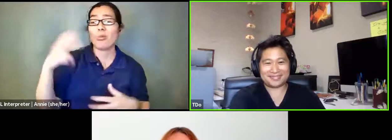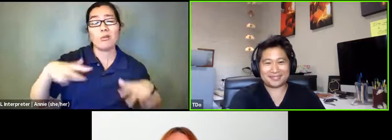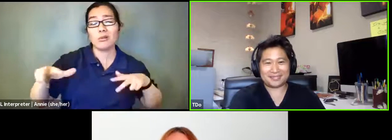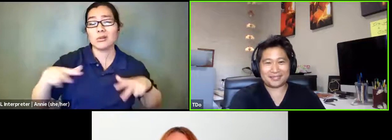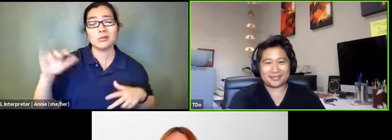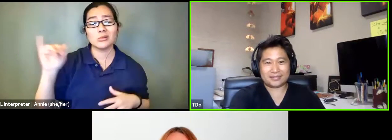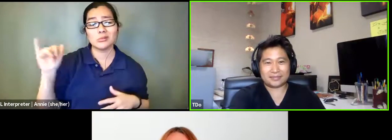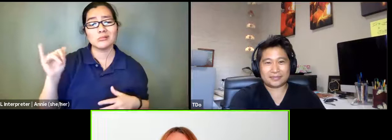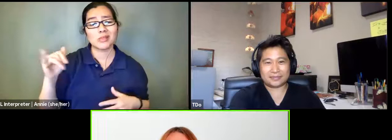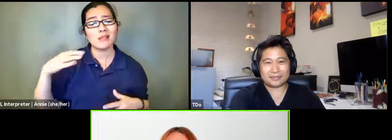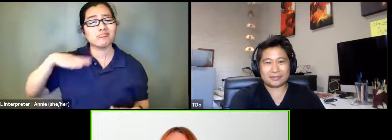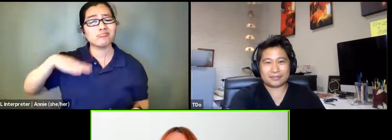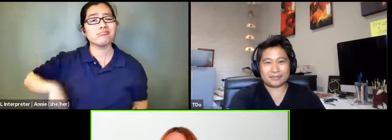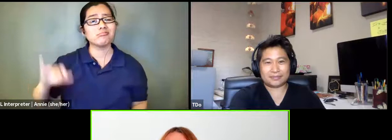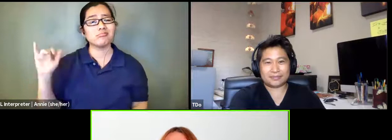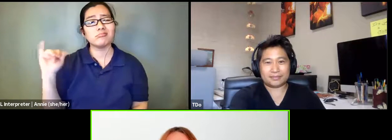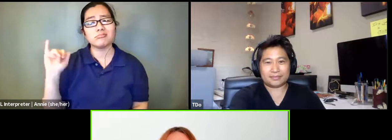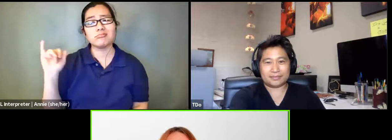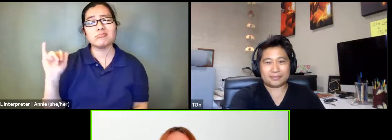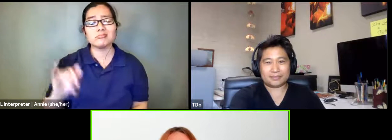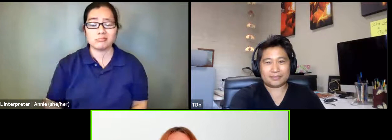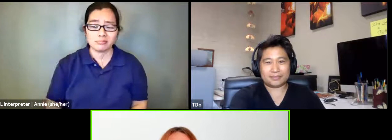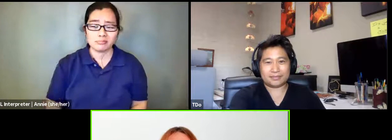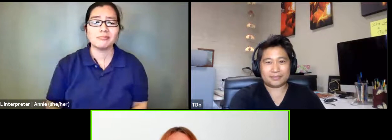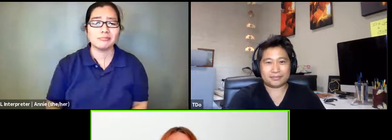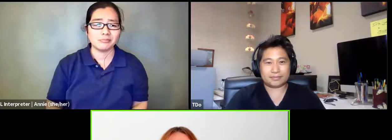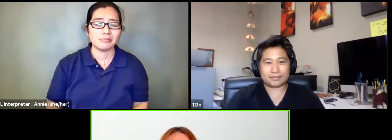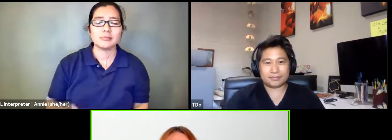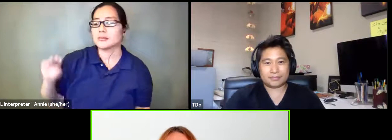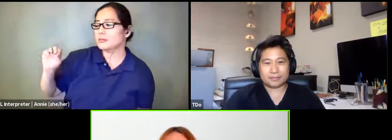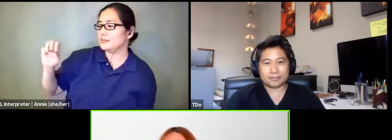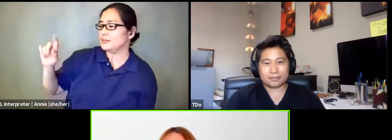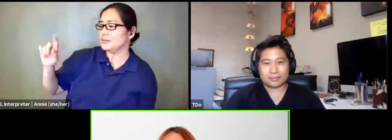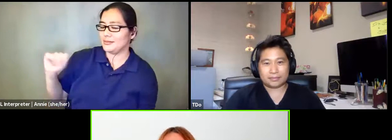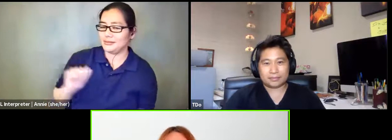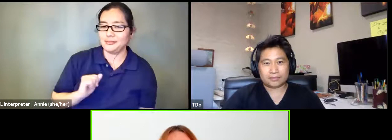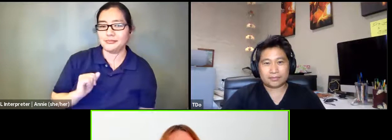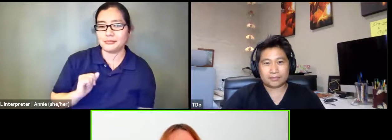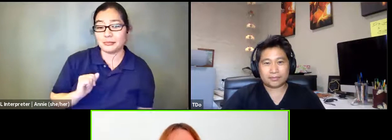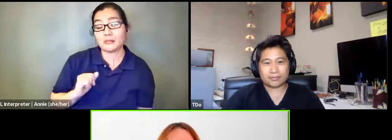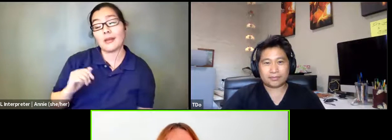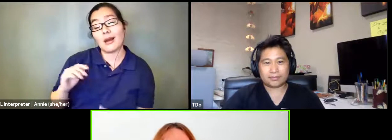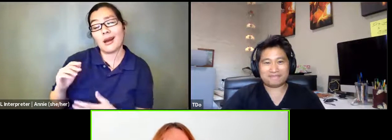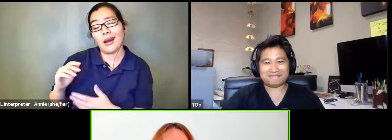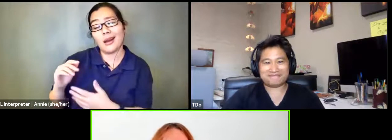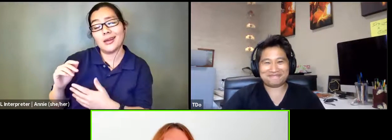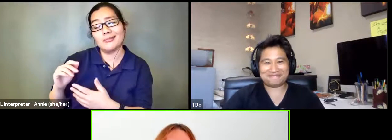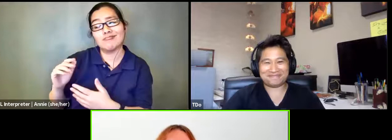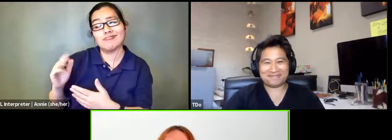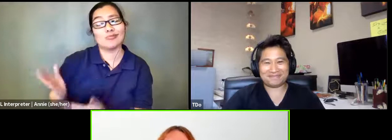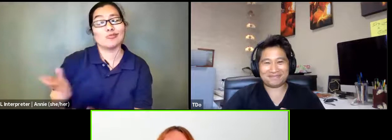I highly recommend continuing meditation. I have